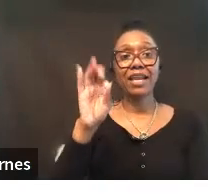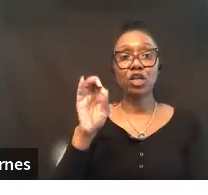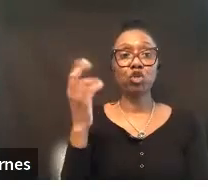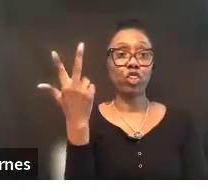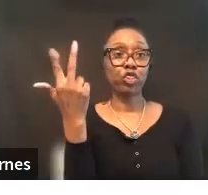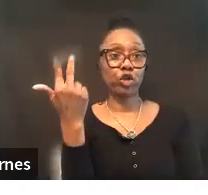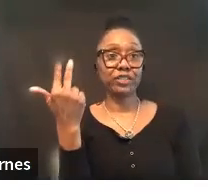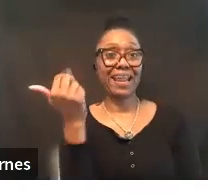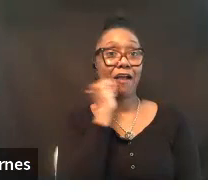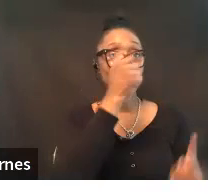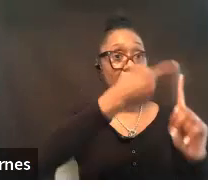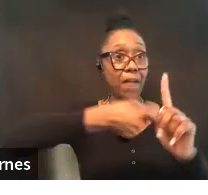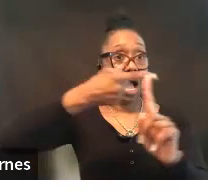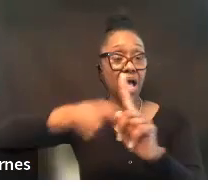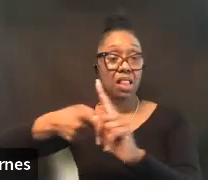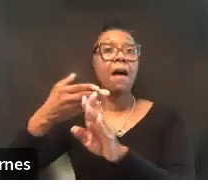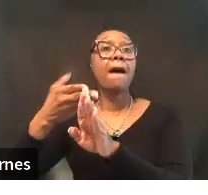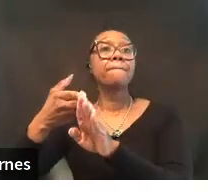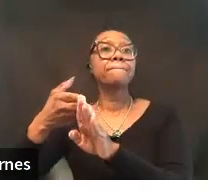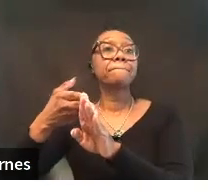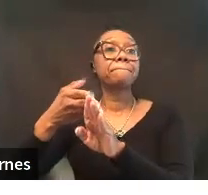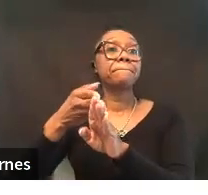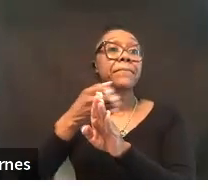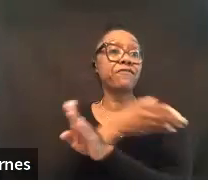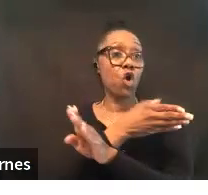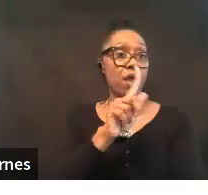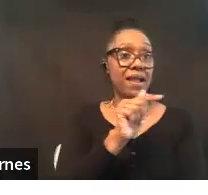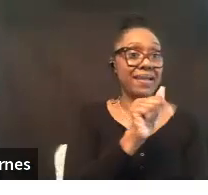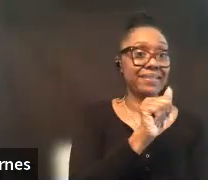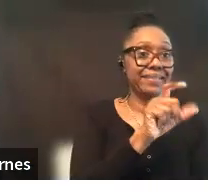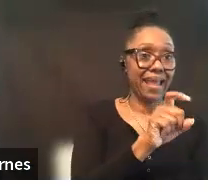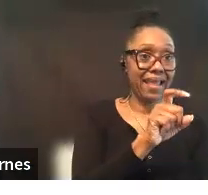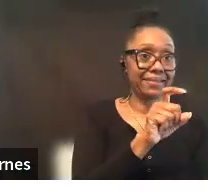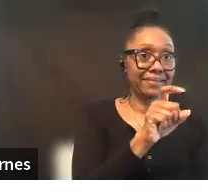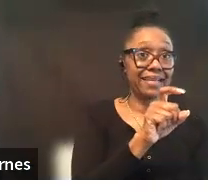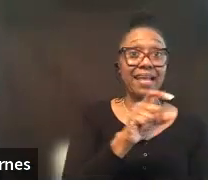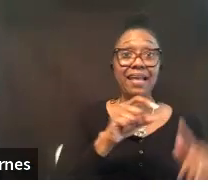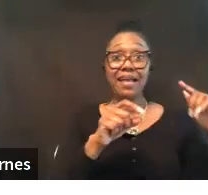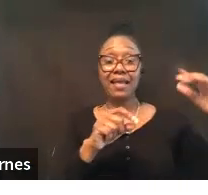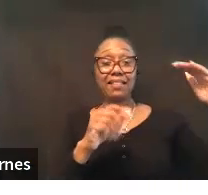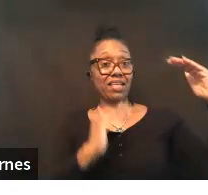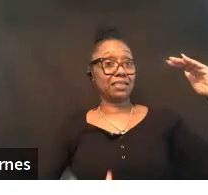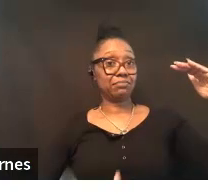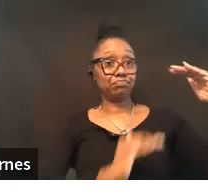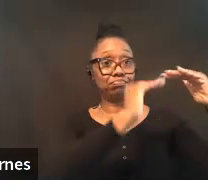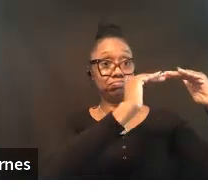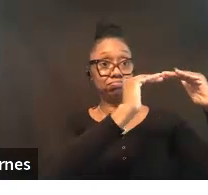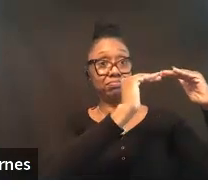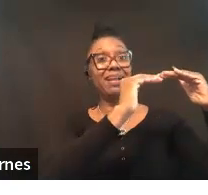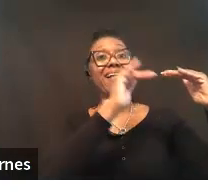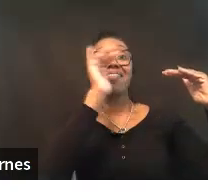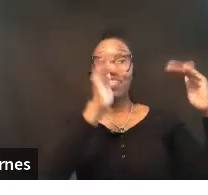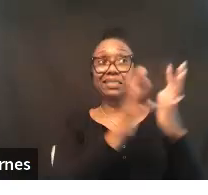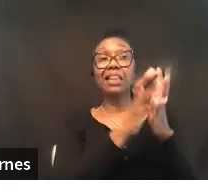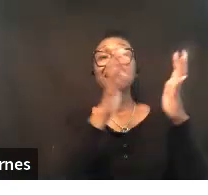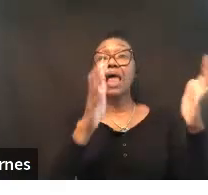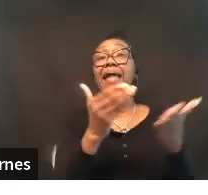In order to. To lose. Yes, as I benefits. Again, that's a lot of income for the SSI beneficiary.